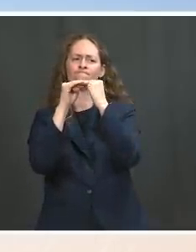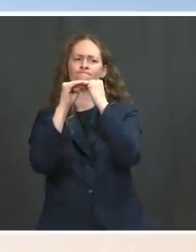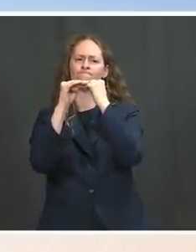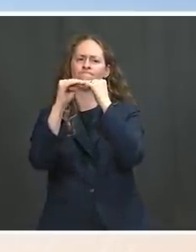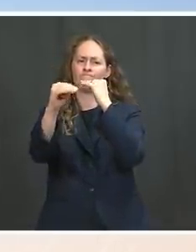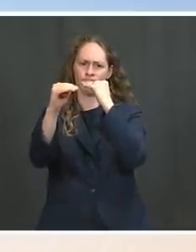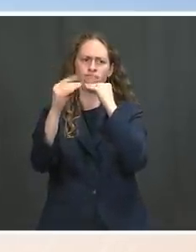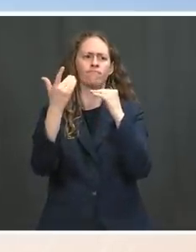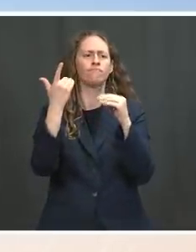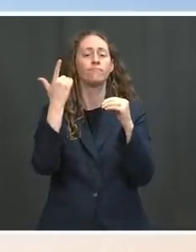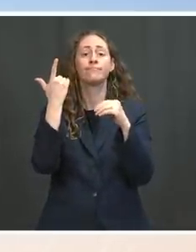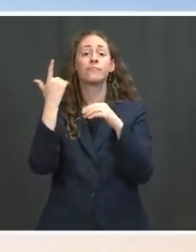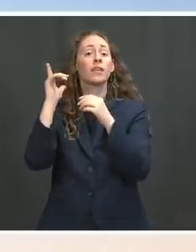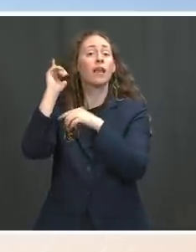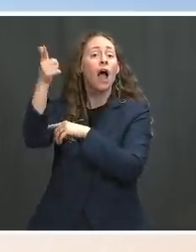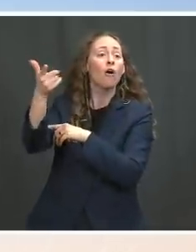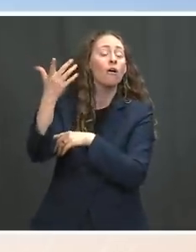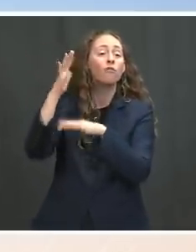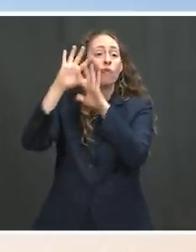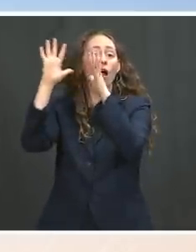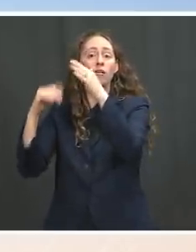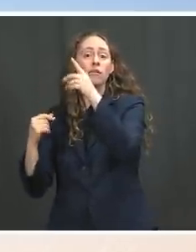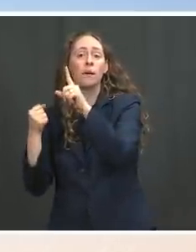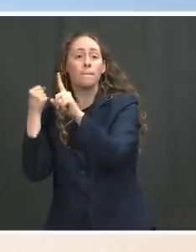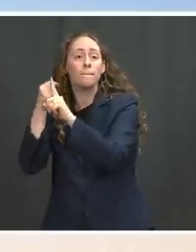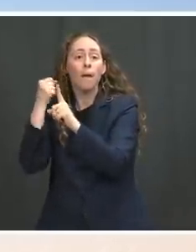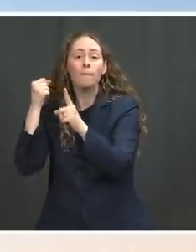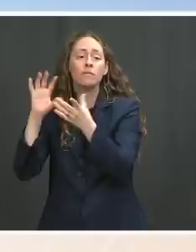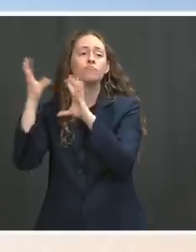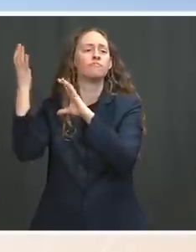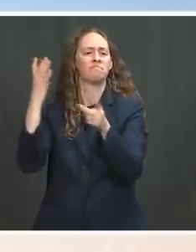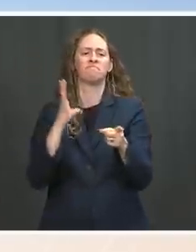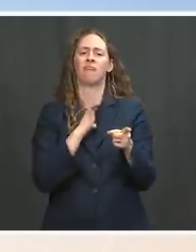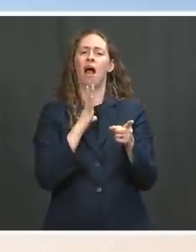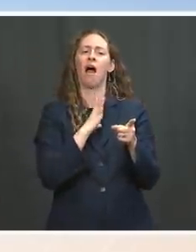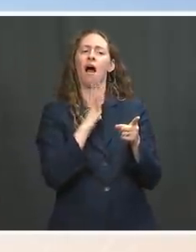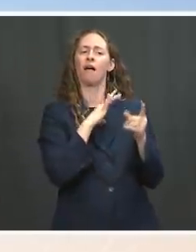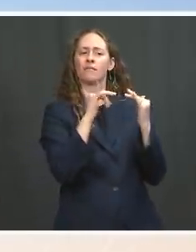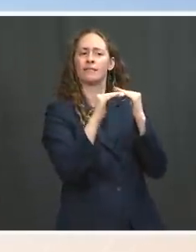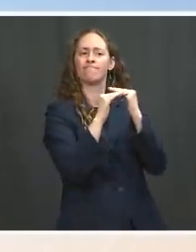that we are resilient in the face of cyber threats, and certainly in the kinds of things